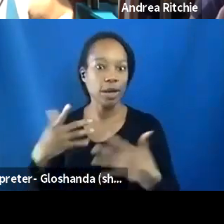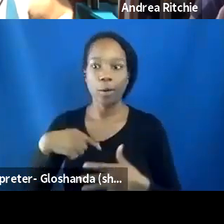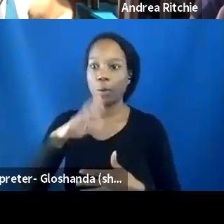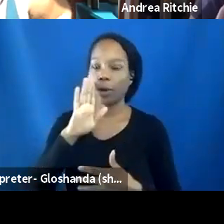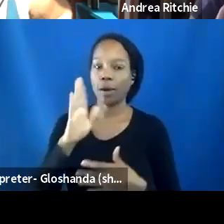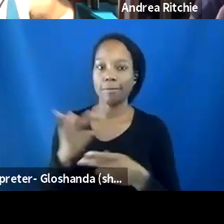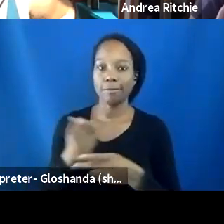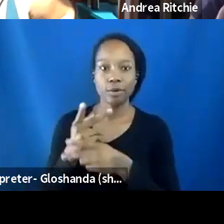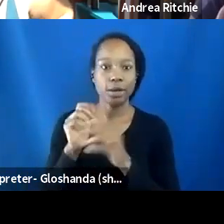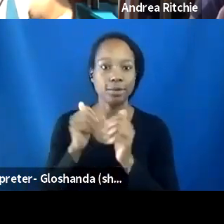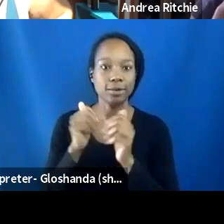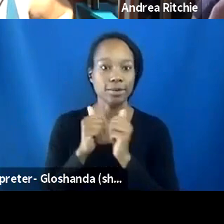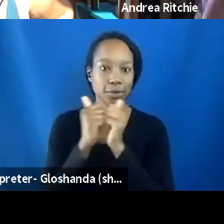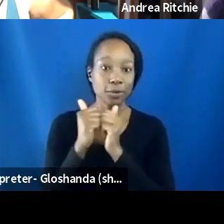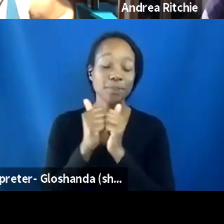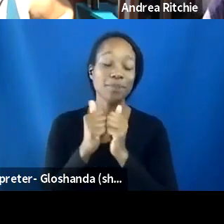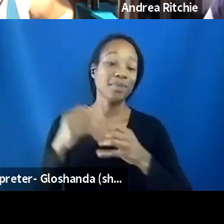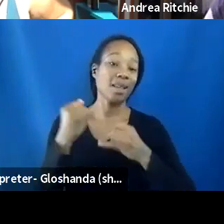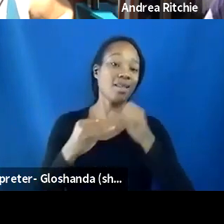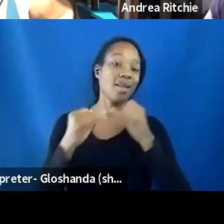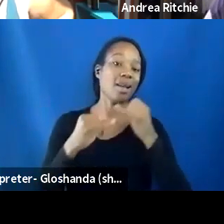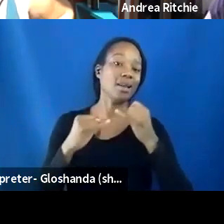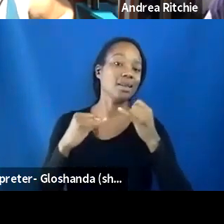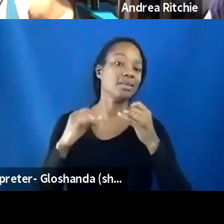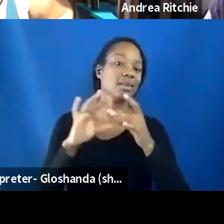And the last one is Anti-Police Terror Project.